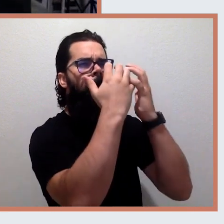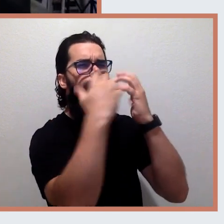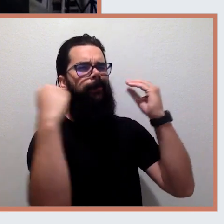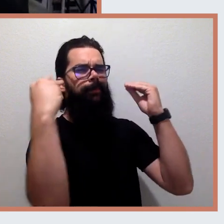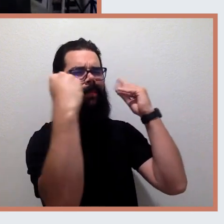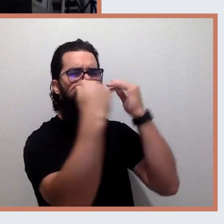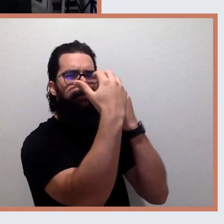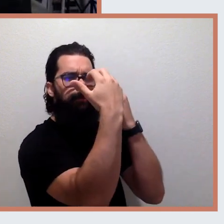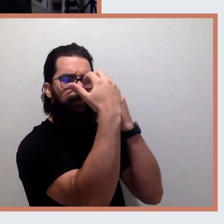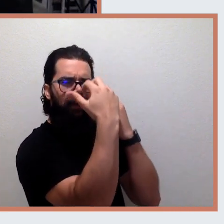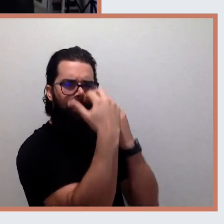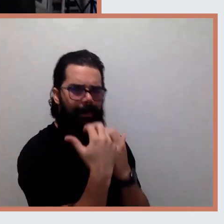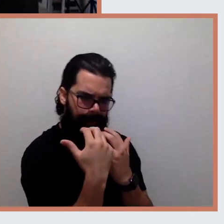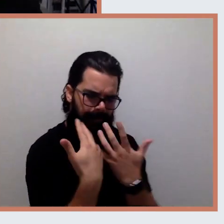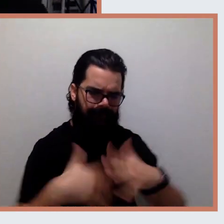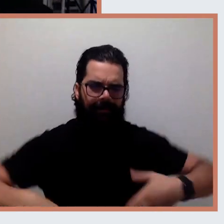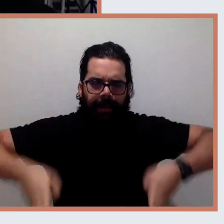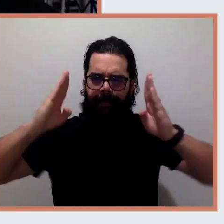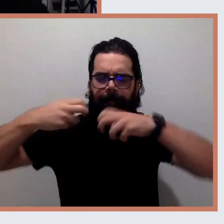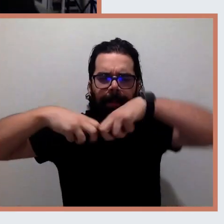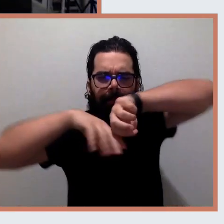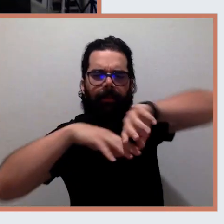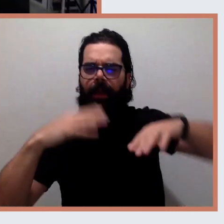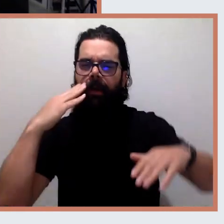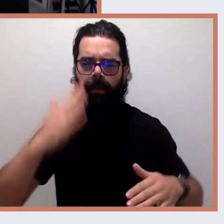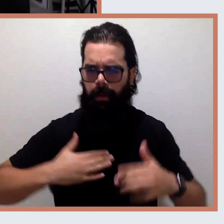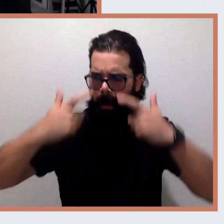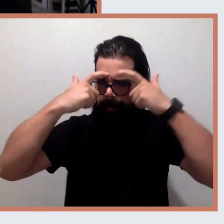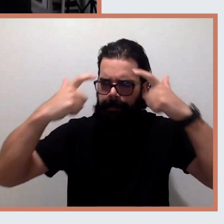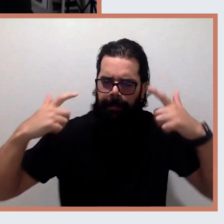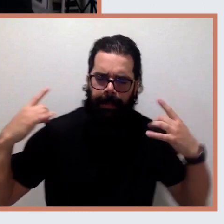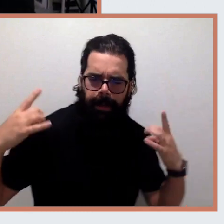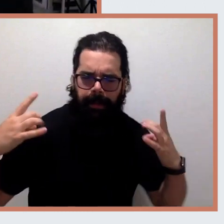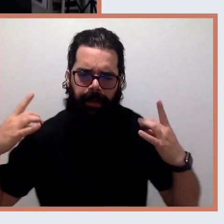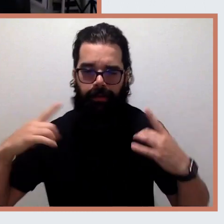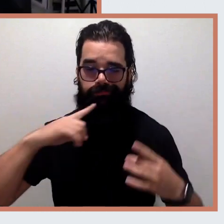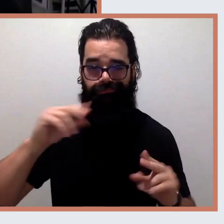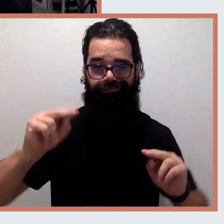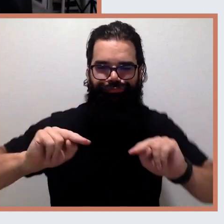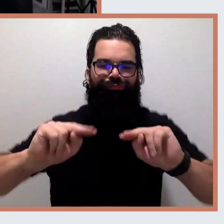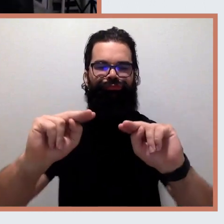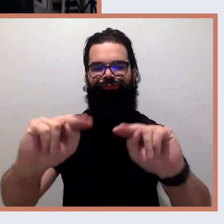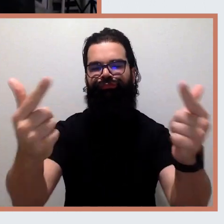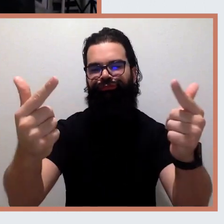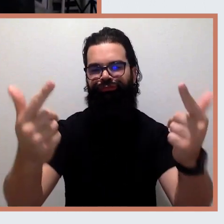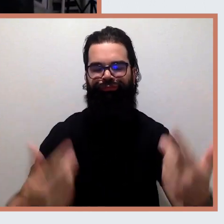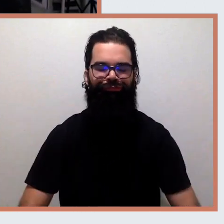No, it was just a practice. I was so hurt. My ego is-- [making slide whistle noise] Down the drain. You could've lied. You could've lied and said something like,